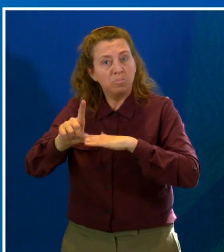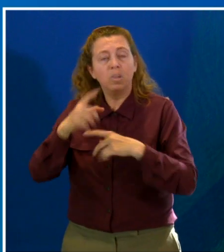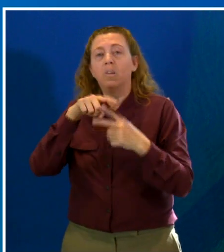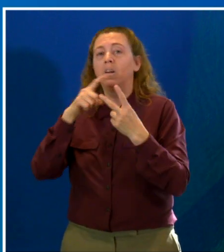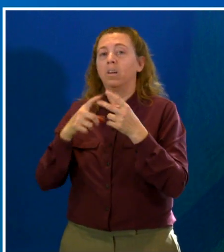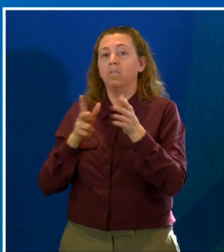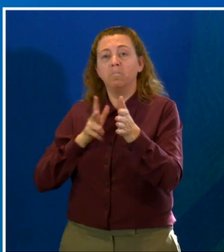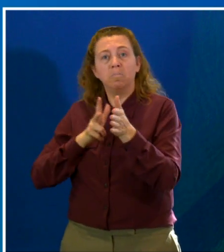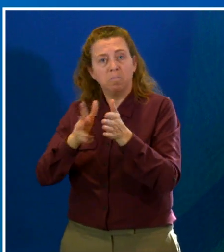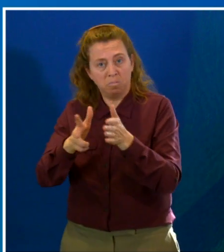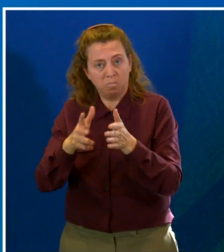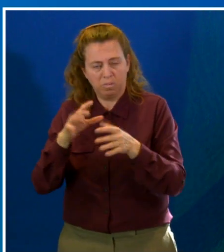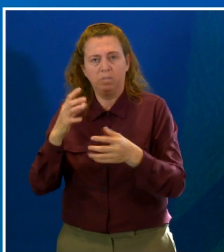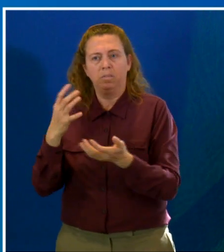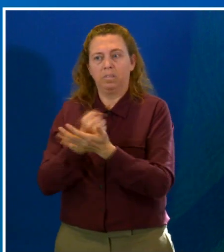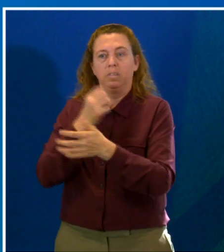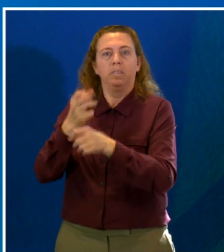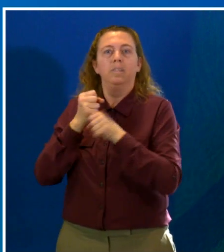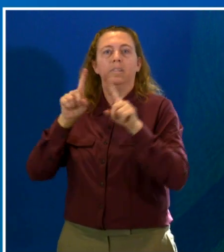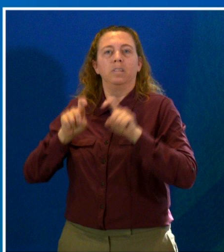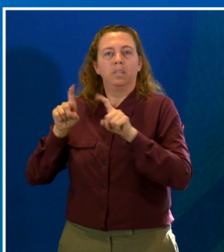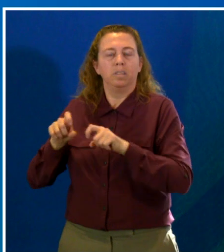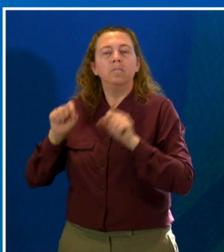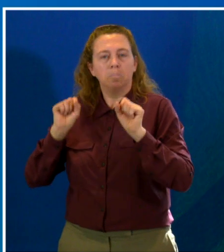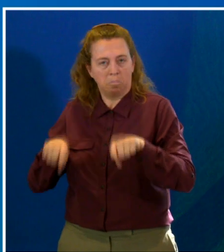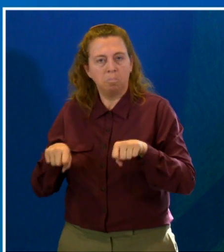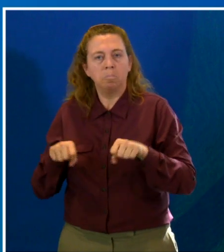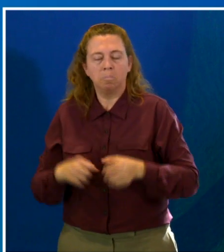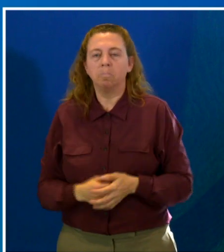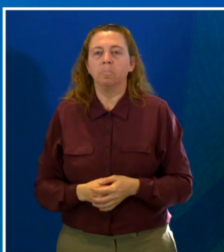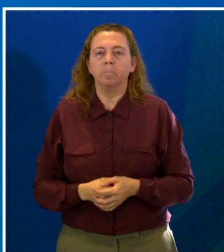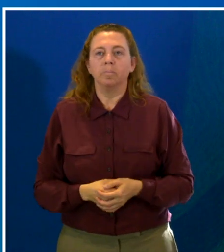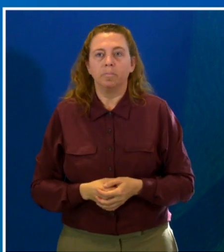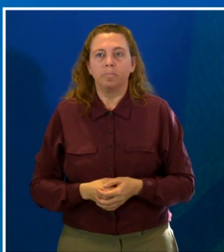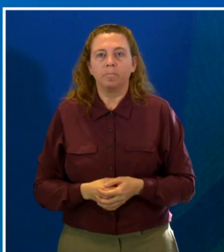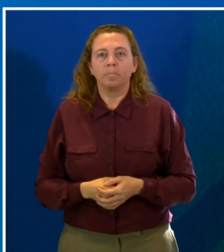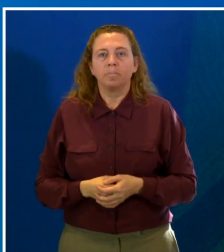As vaccine eligibility expands, state and local support for our